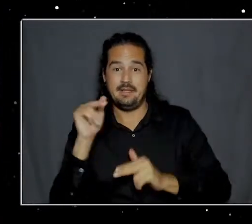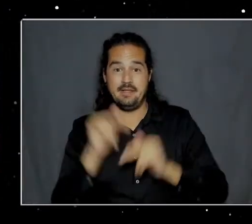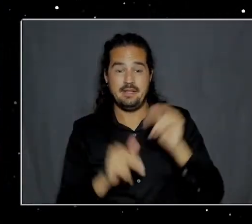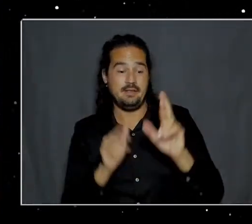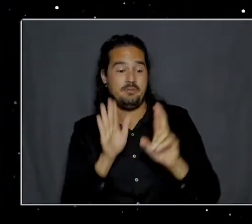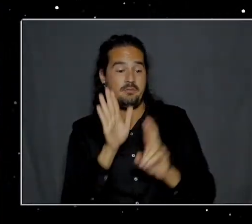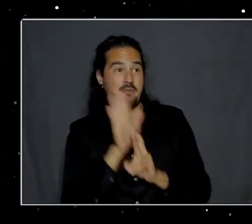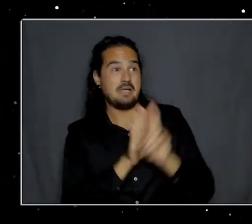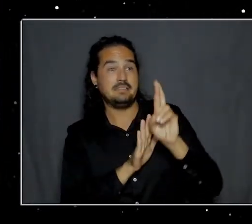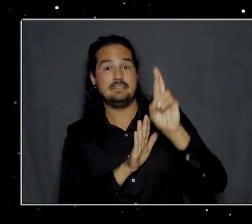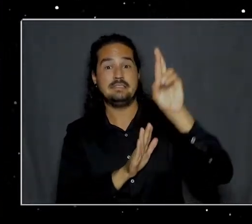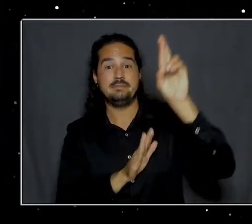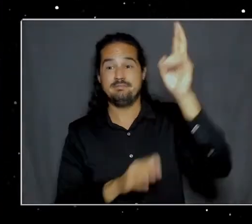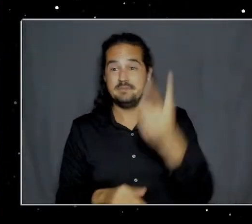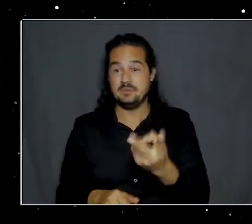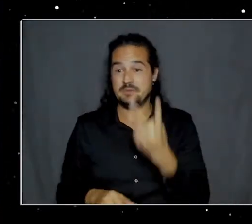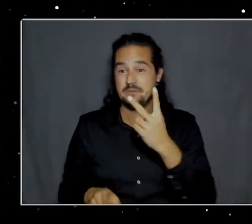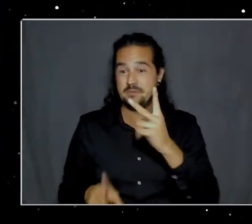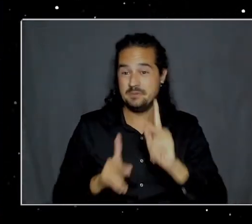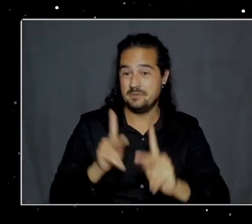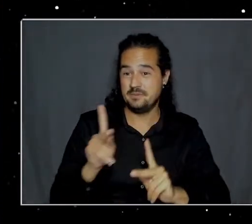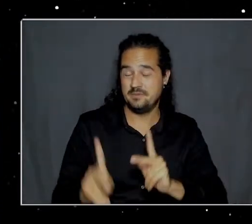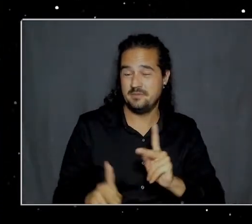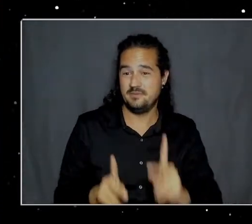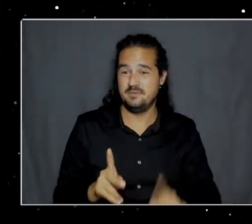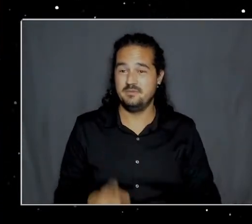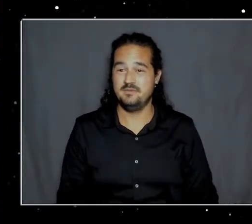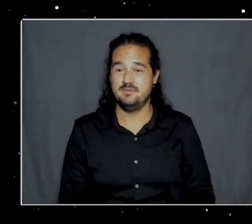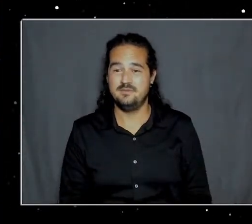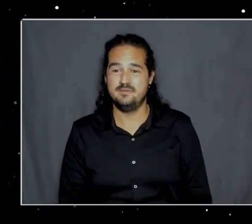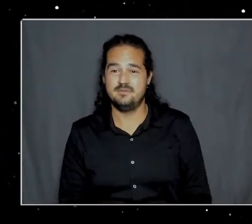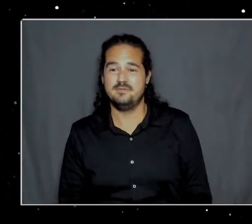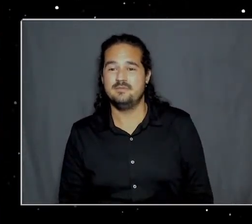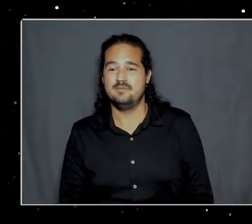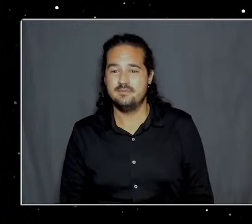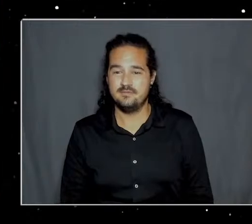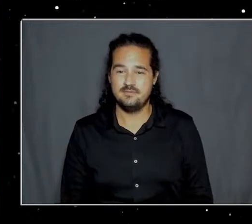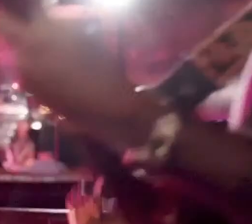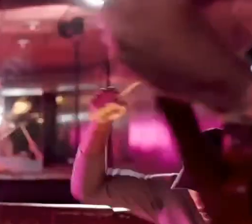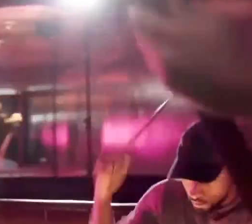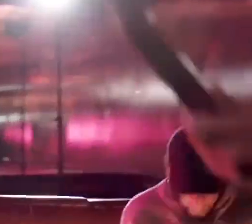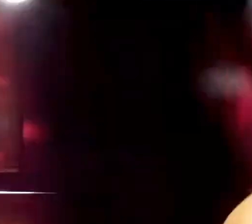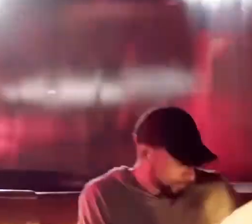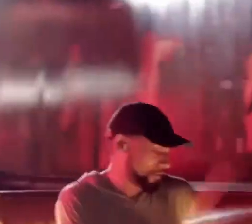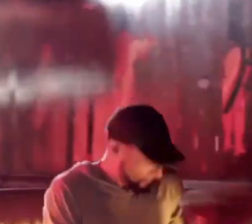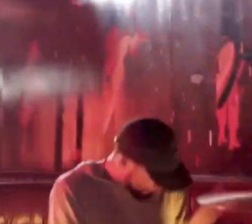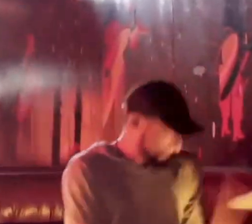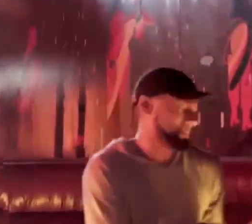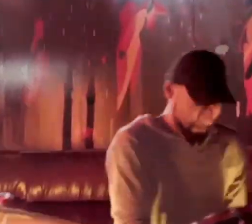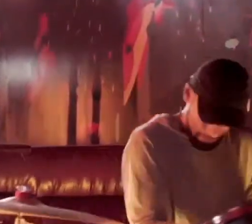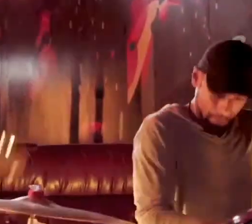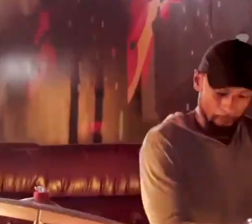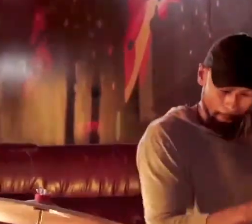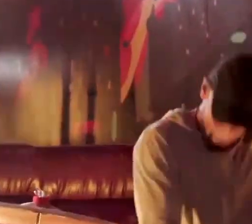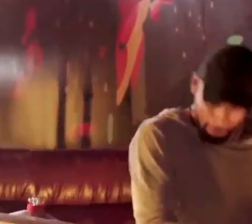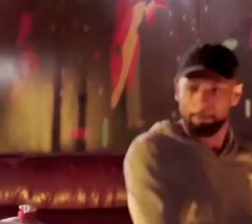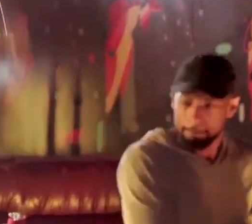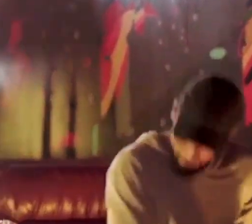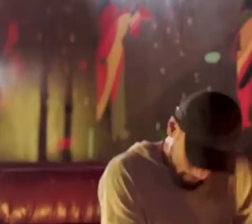MY GHETTO SPACESHIP FOR TWO